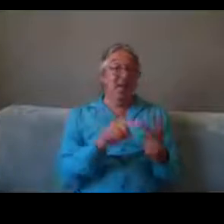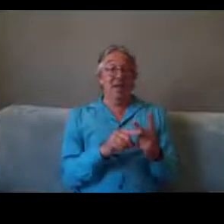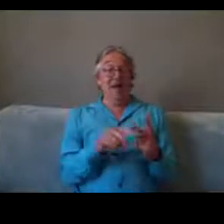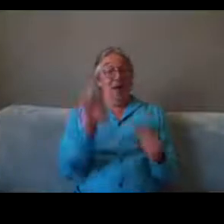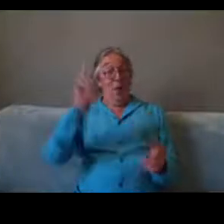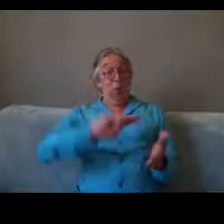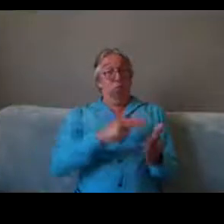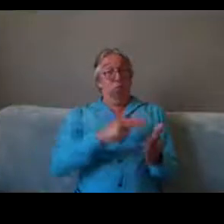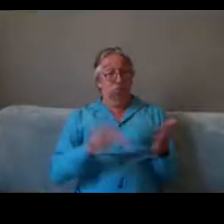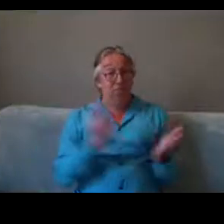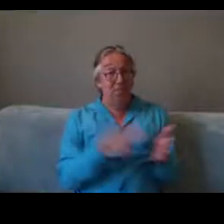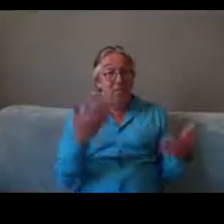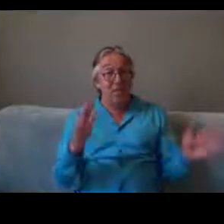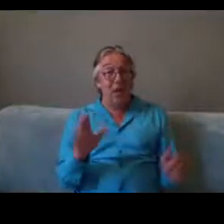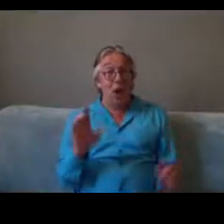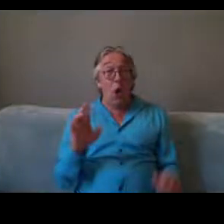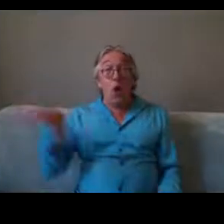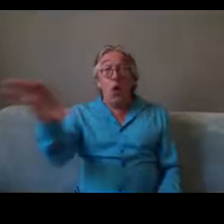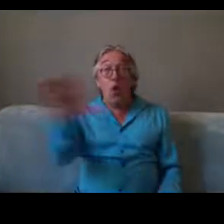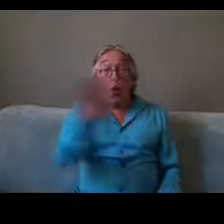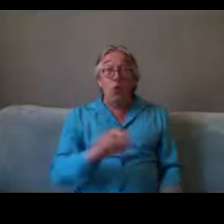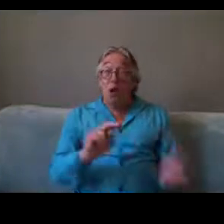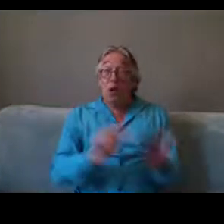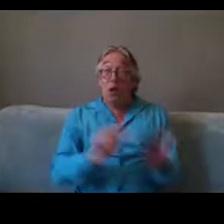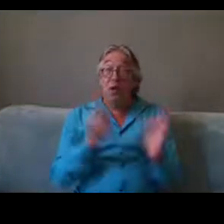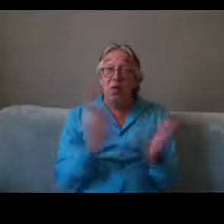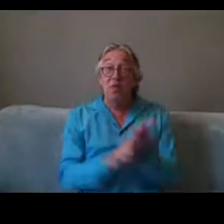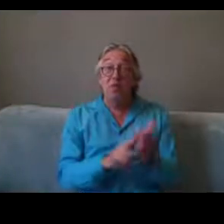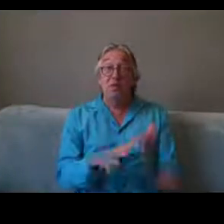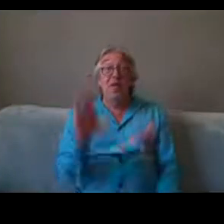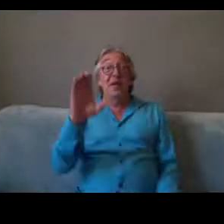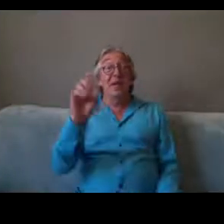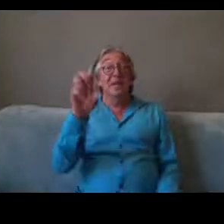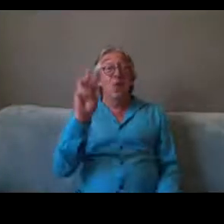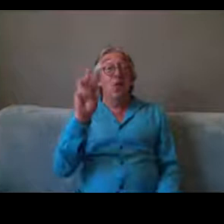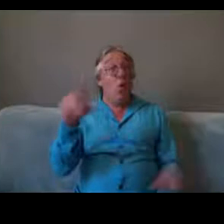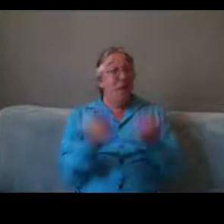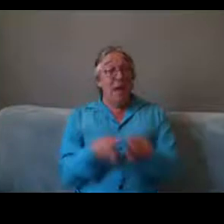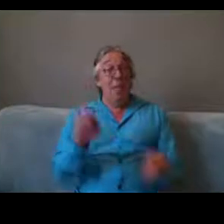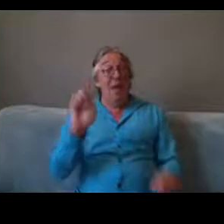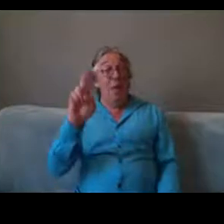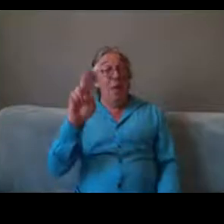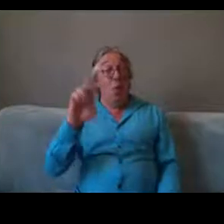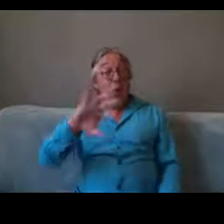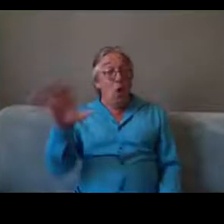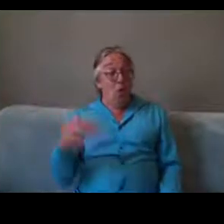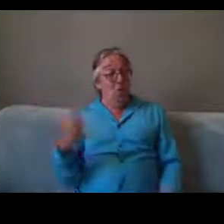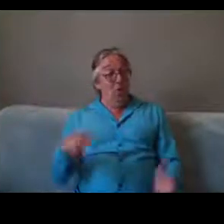Some of you are really experienced that know better than me the programme in certain aspects.